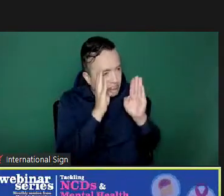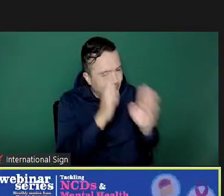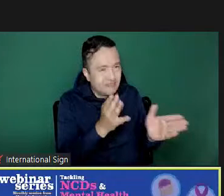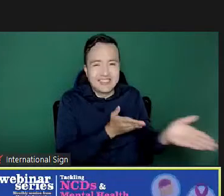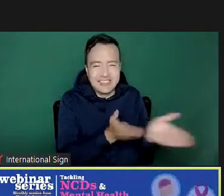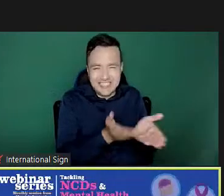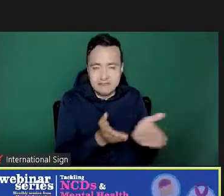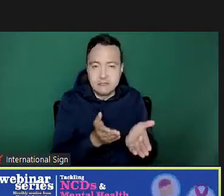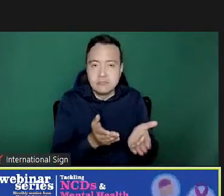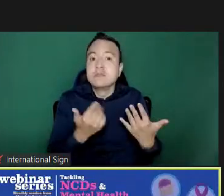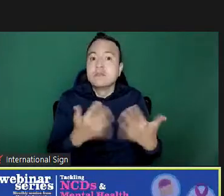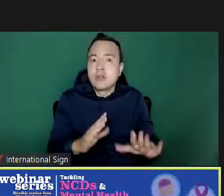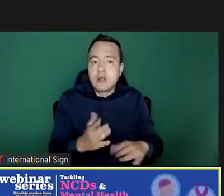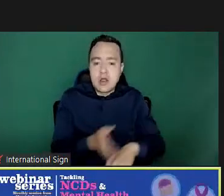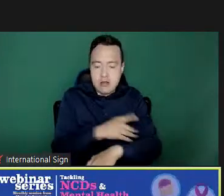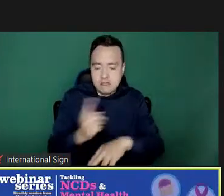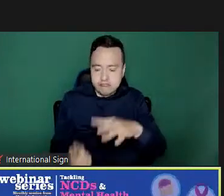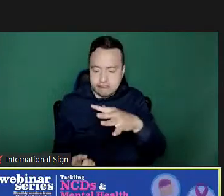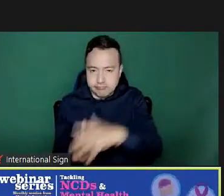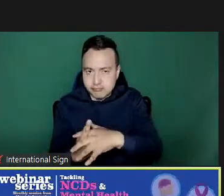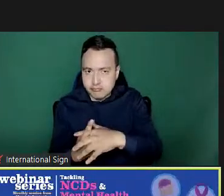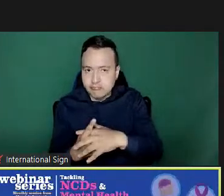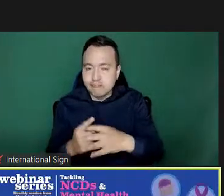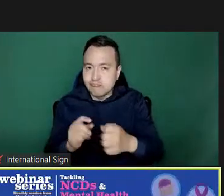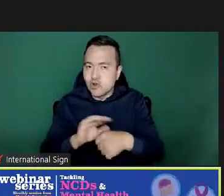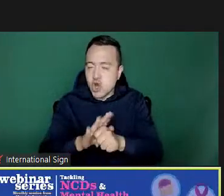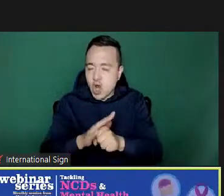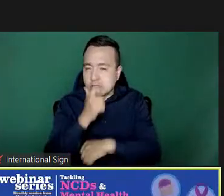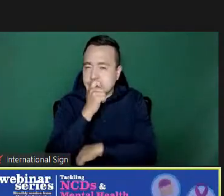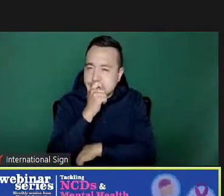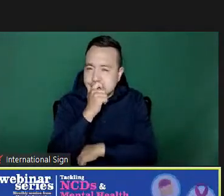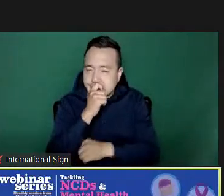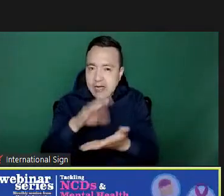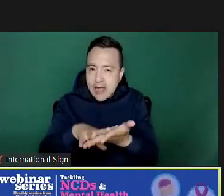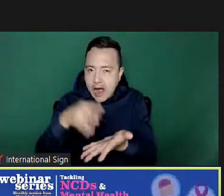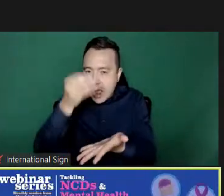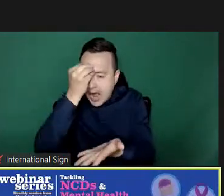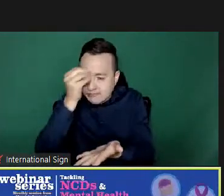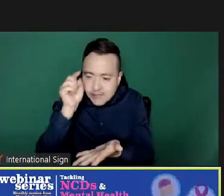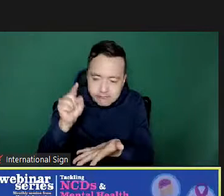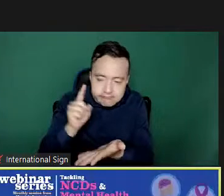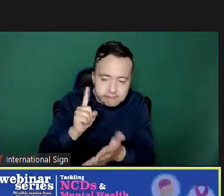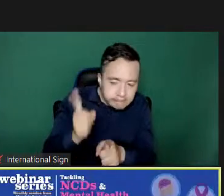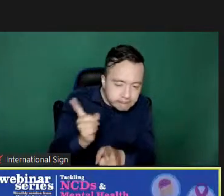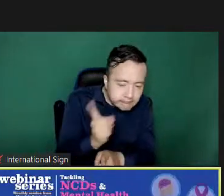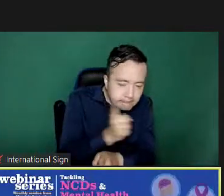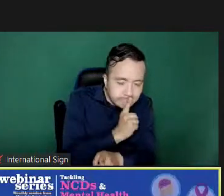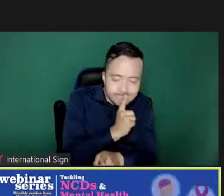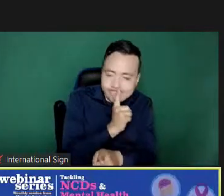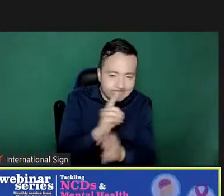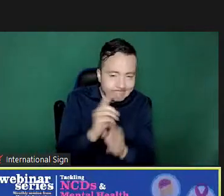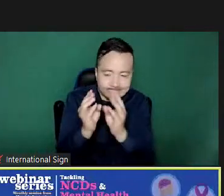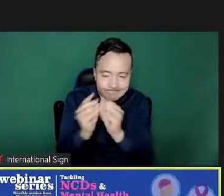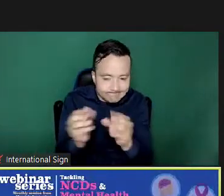We were unable to deliver care in the usual way. And therefore innovations like digital health